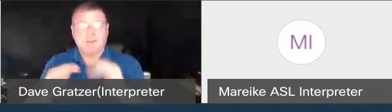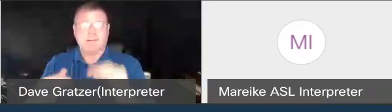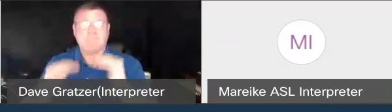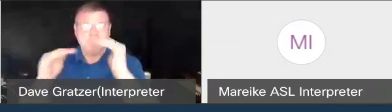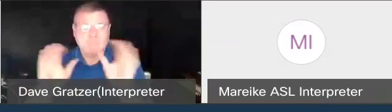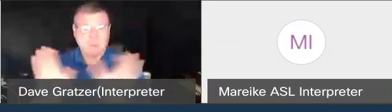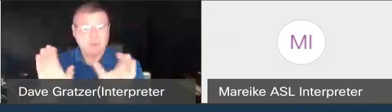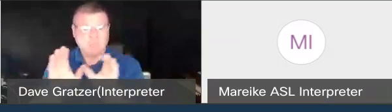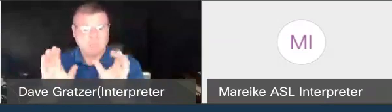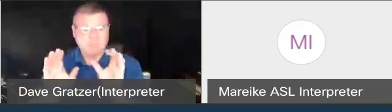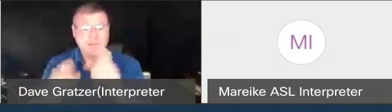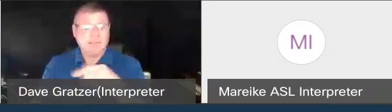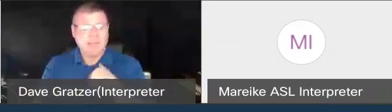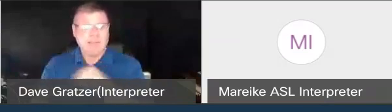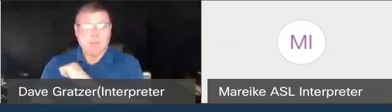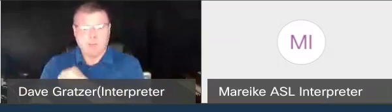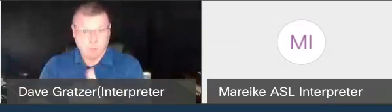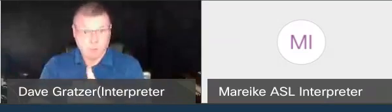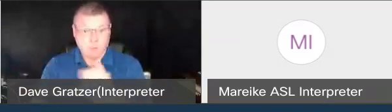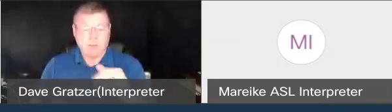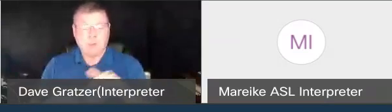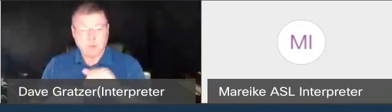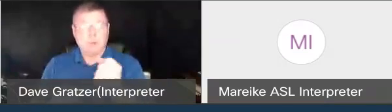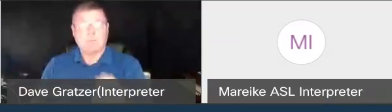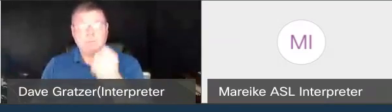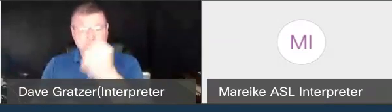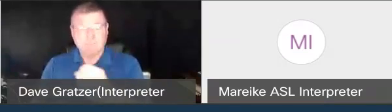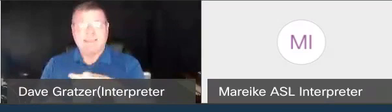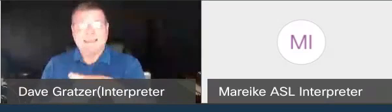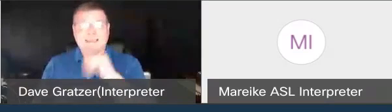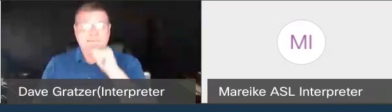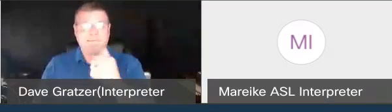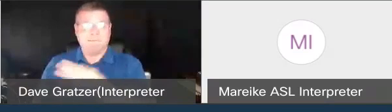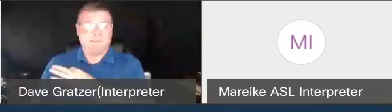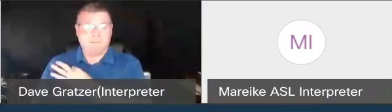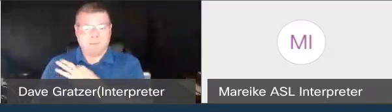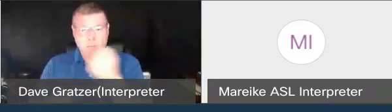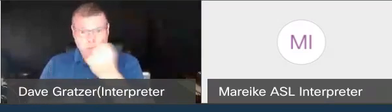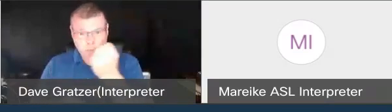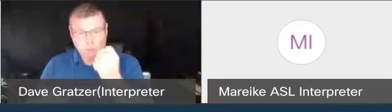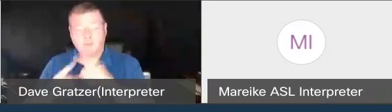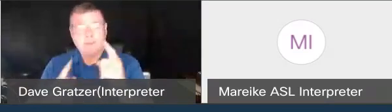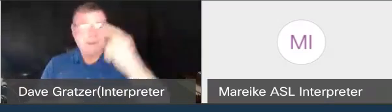They actually have the authority in our community to put somebody on an involuntary hold, uh, but they are mental health workers